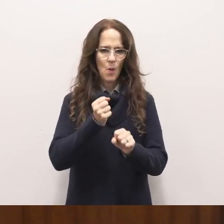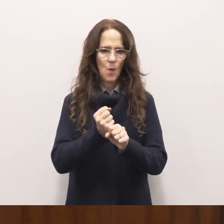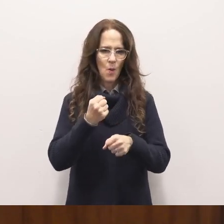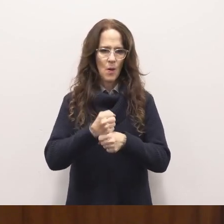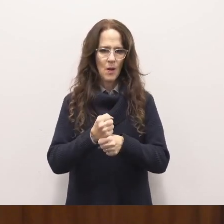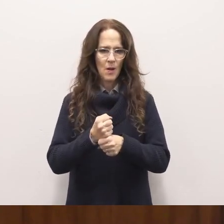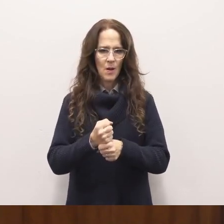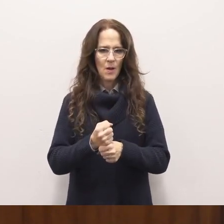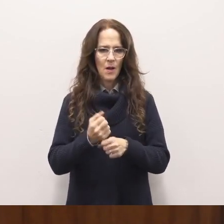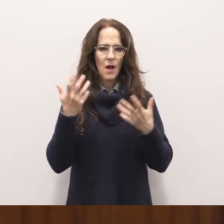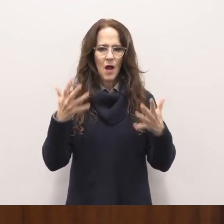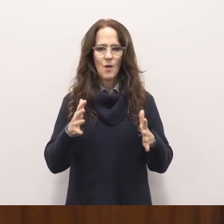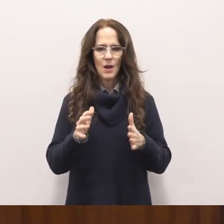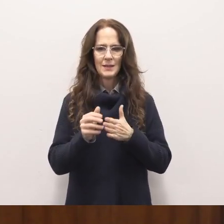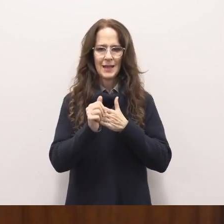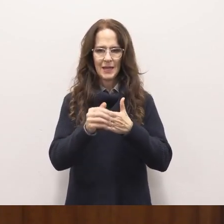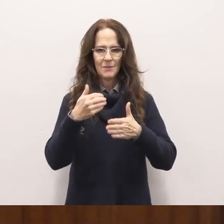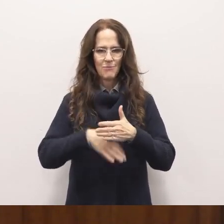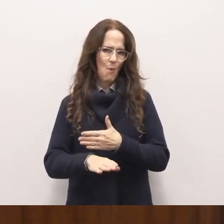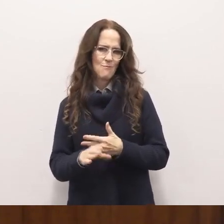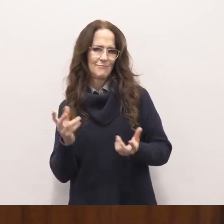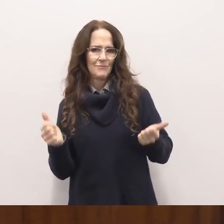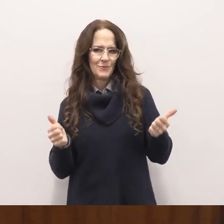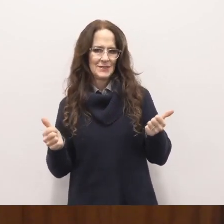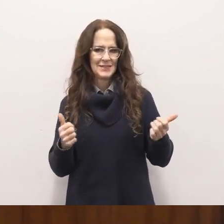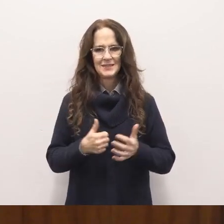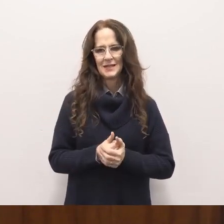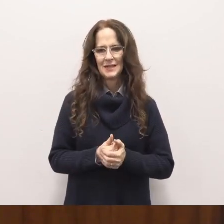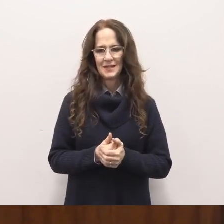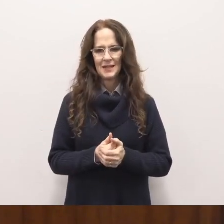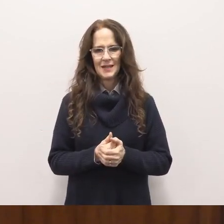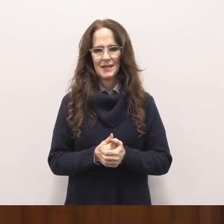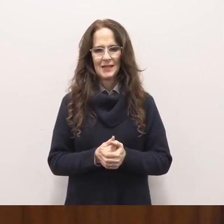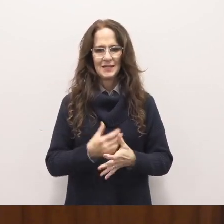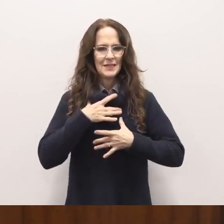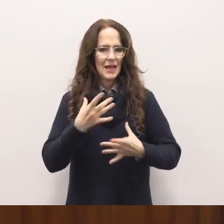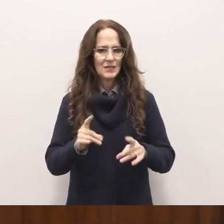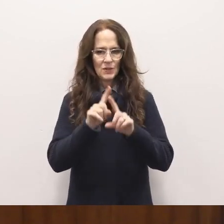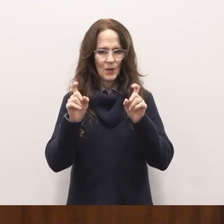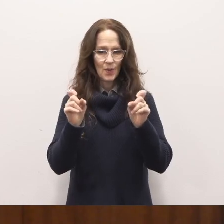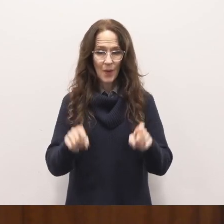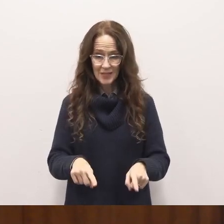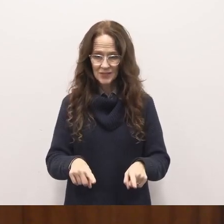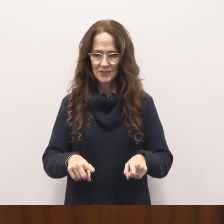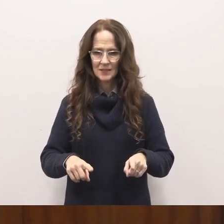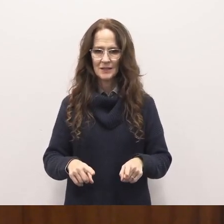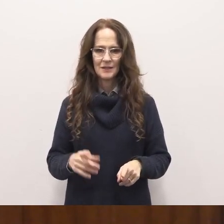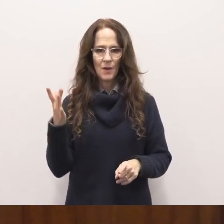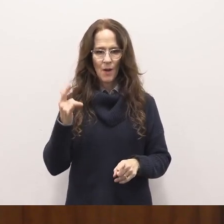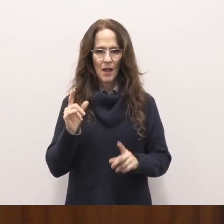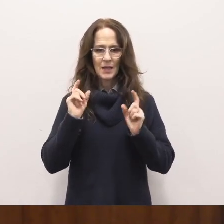or if you were always a leader. And so, it's kind of, you know, it's always kind of a controversial question because you wanna give people an opportunity to be